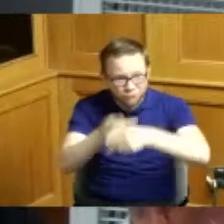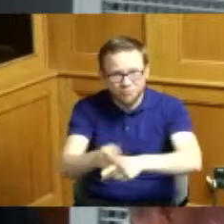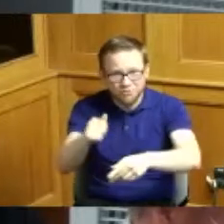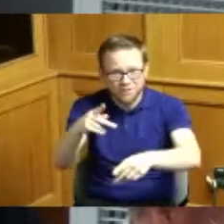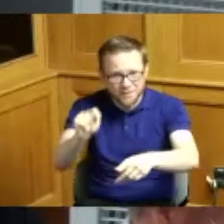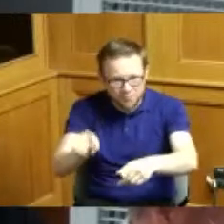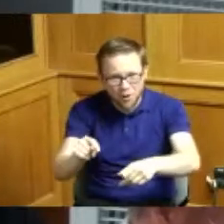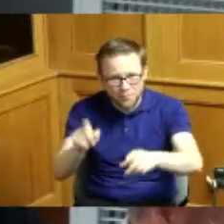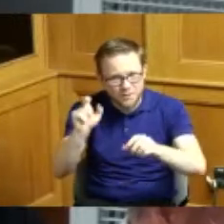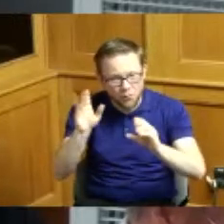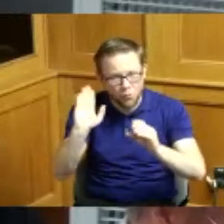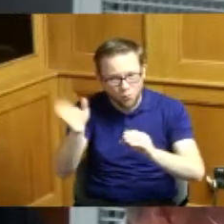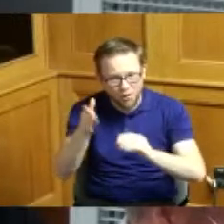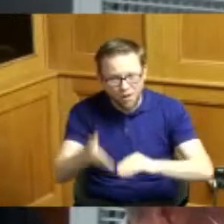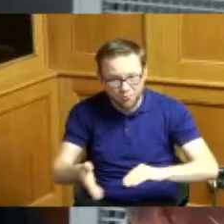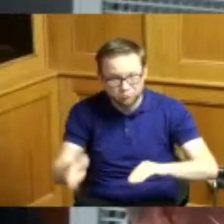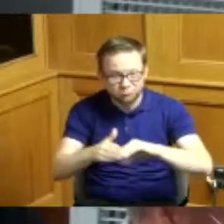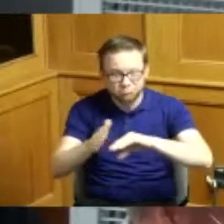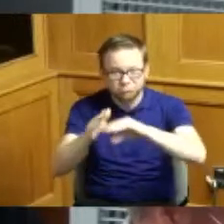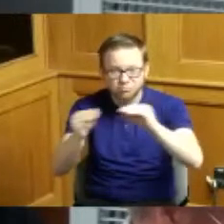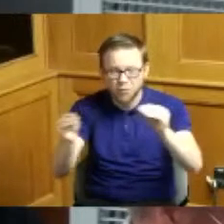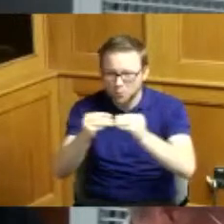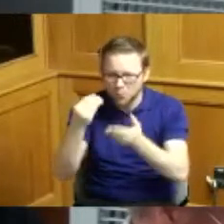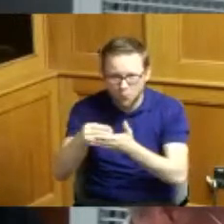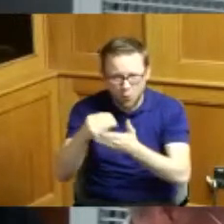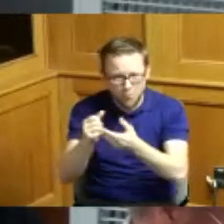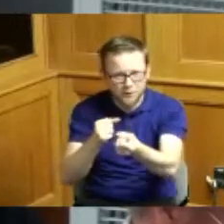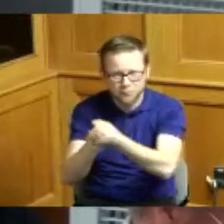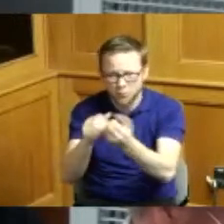y'all know I'm telling the truth I know y'all thinking the same thing I'm thinking like he is